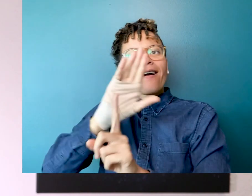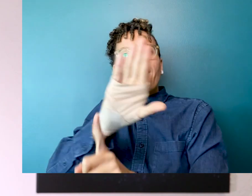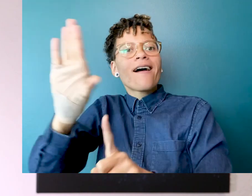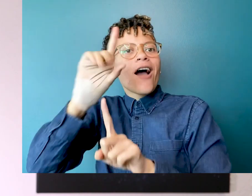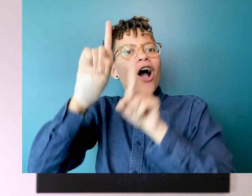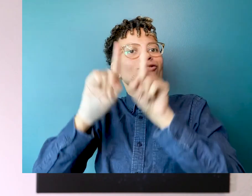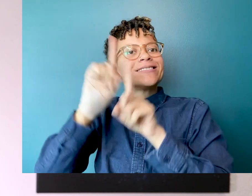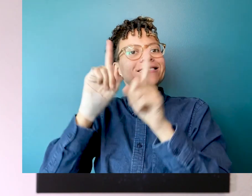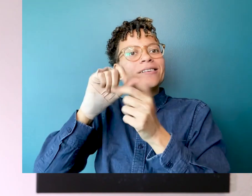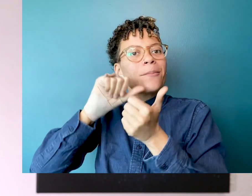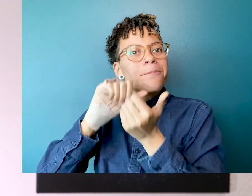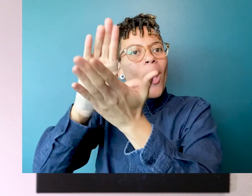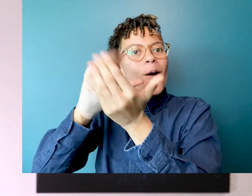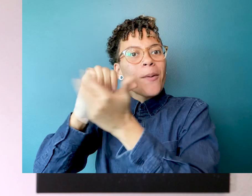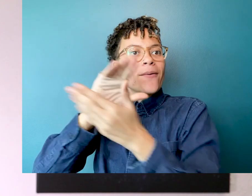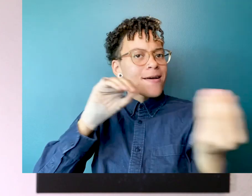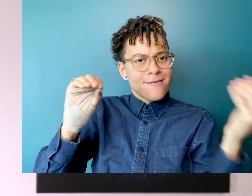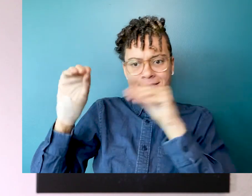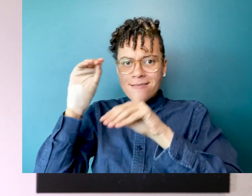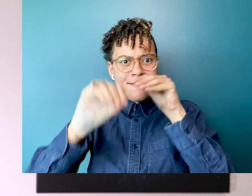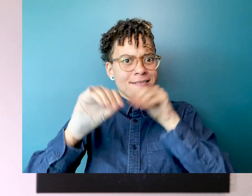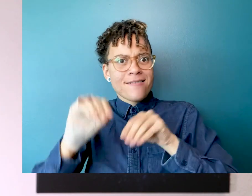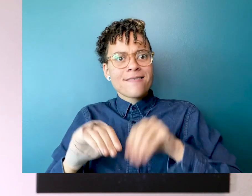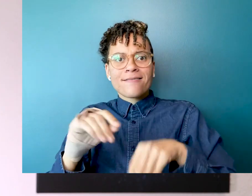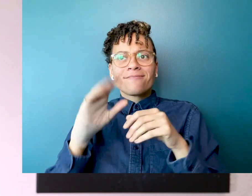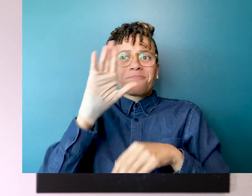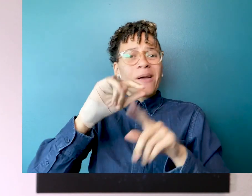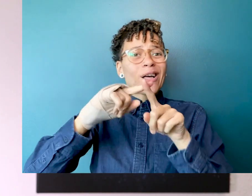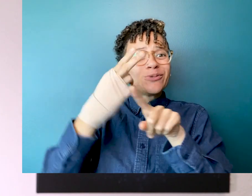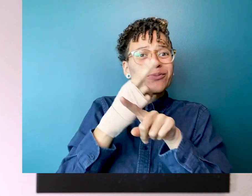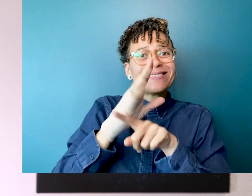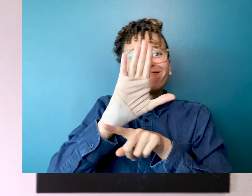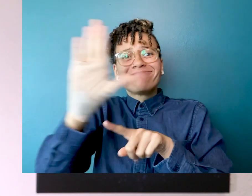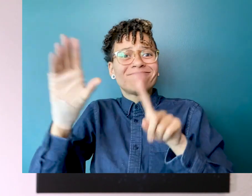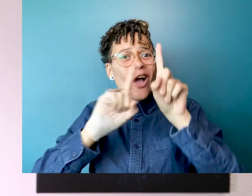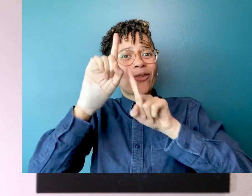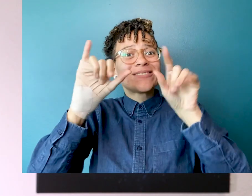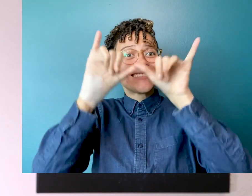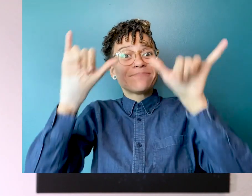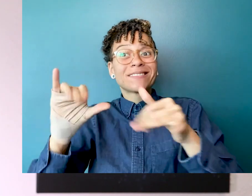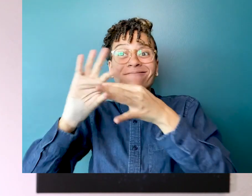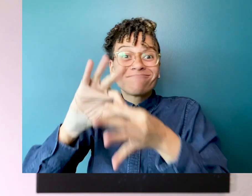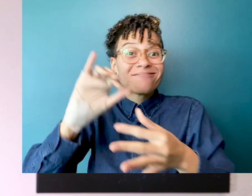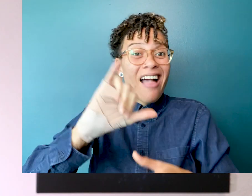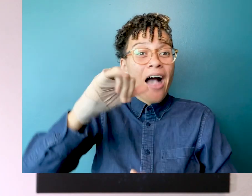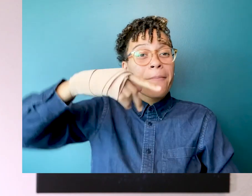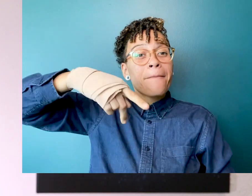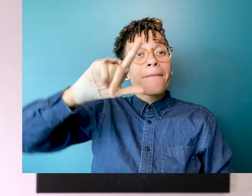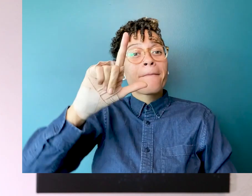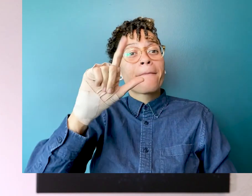is now the second most used system of house division next to Placidus, with Placidus of